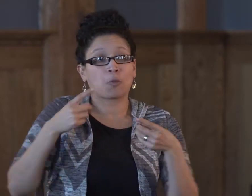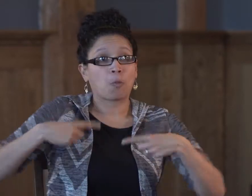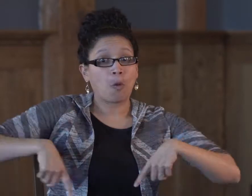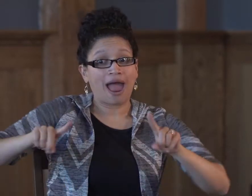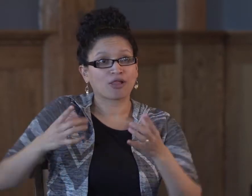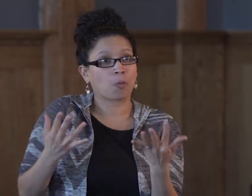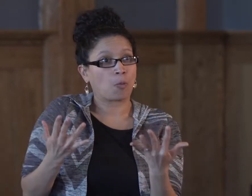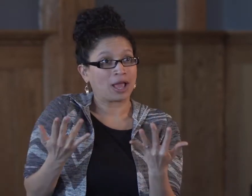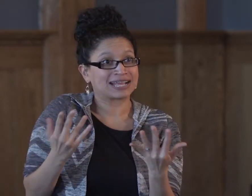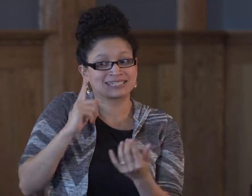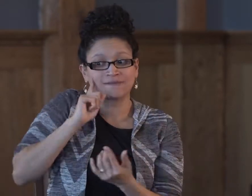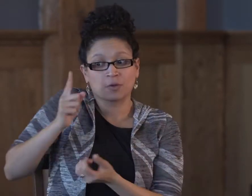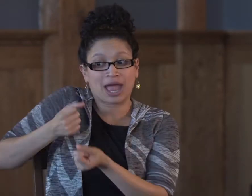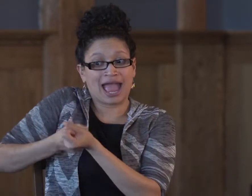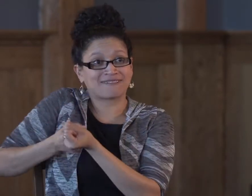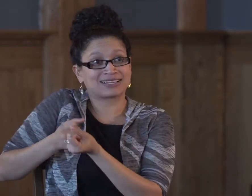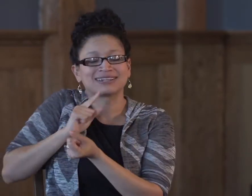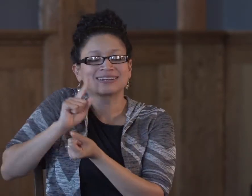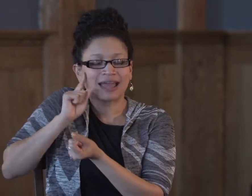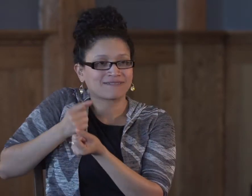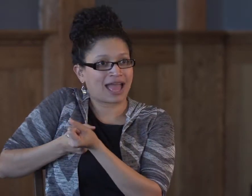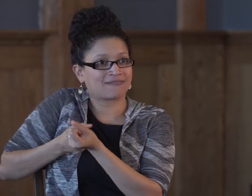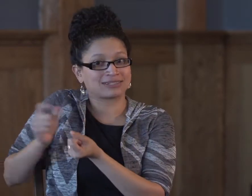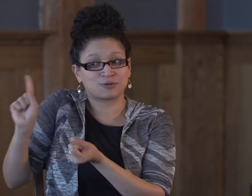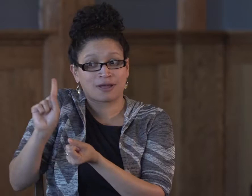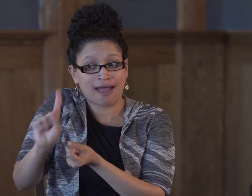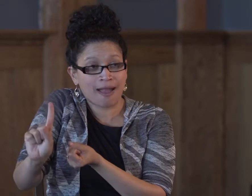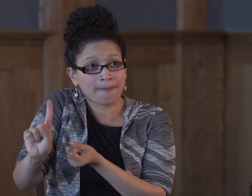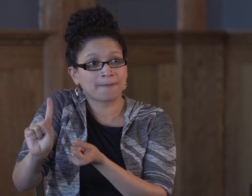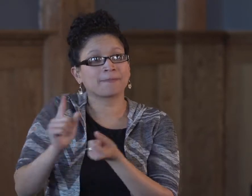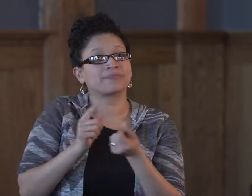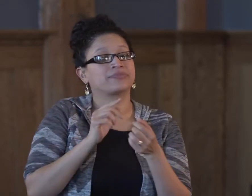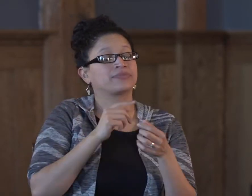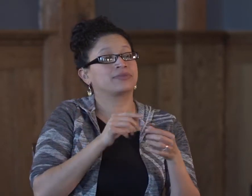be there, be on site, be available. And as we wait for the Deaf advocate to arrive on